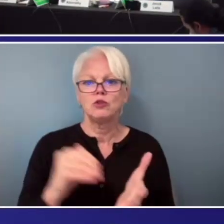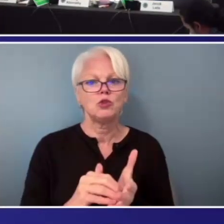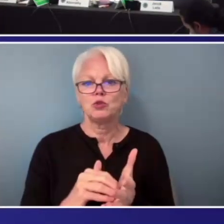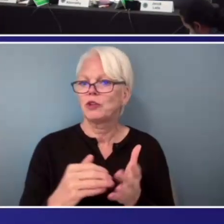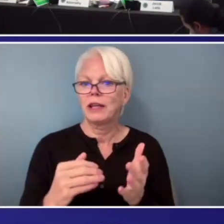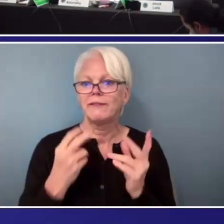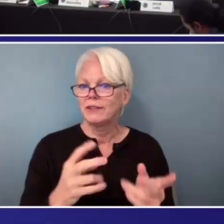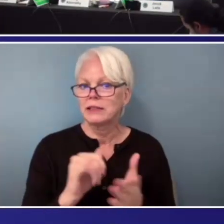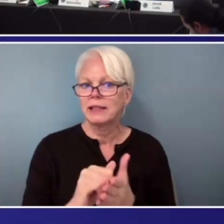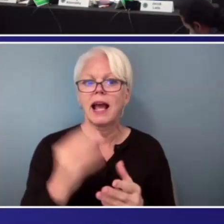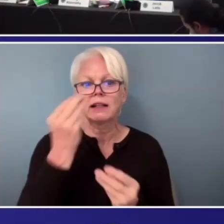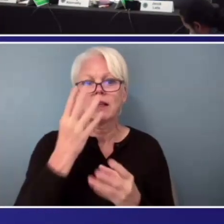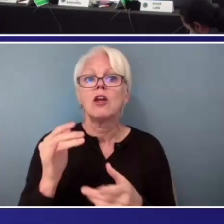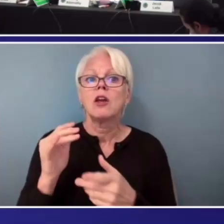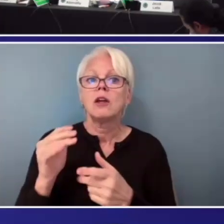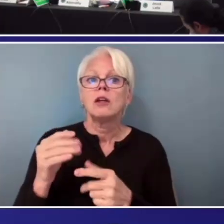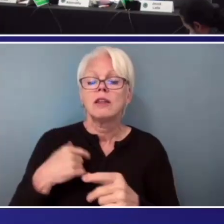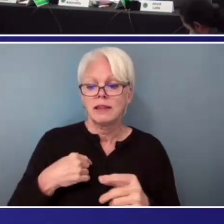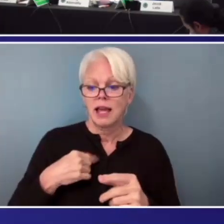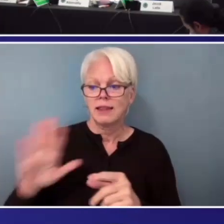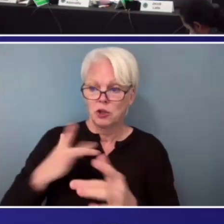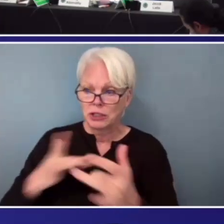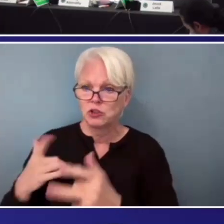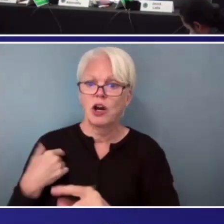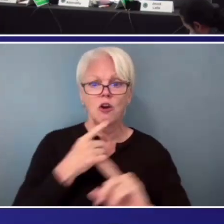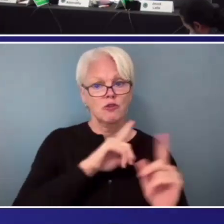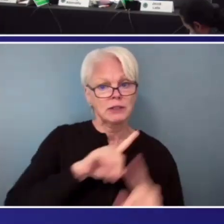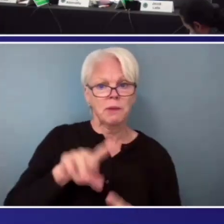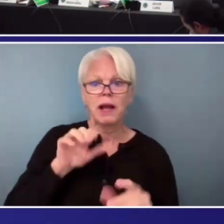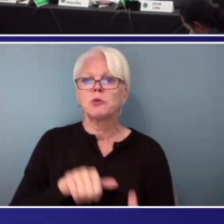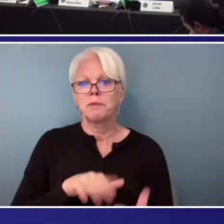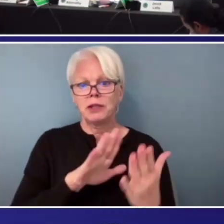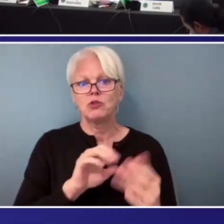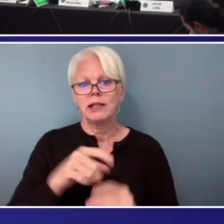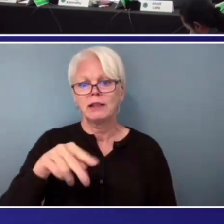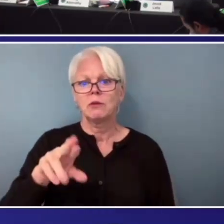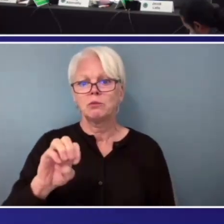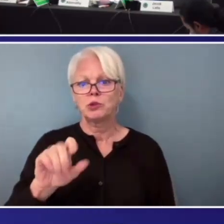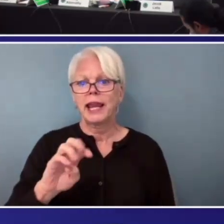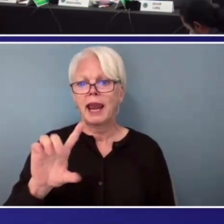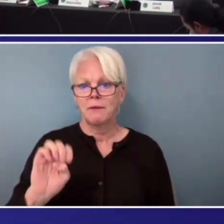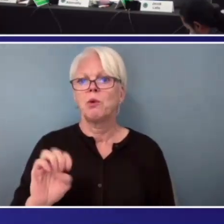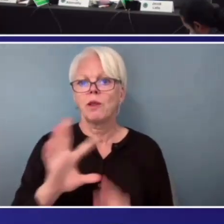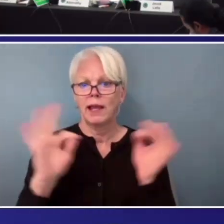response to what their concerns were will be addressed in our preamble language. Yes, ma'am.